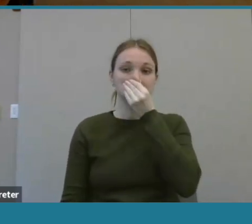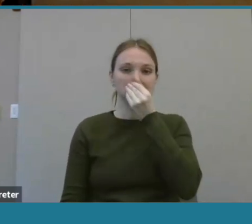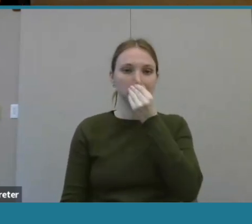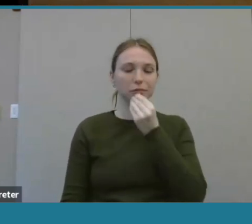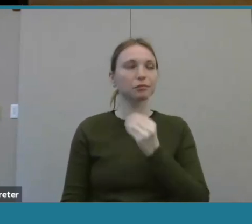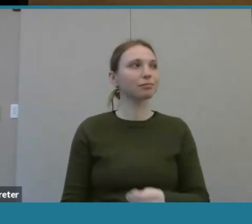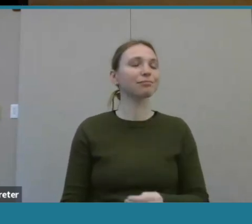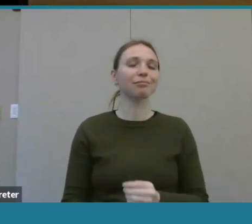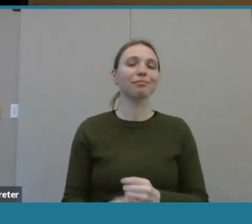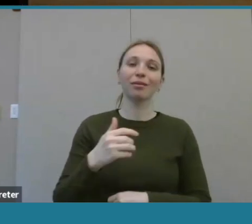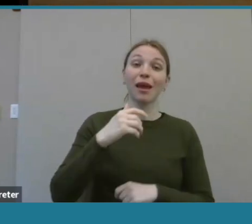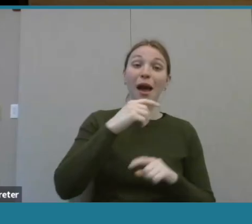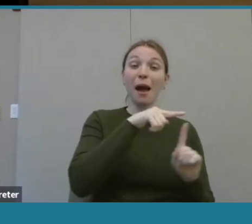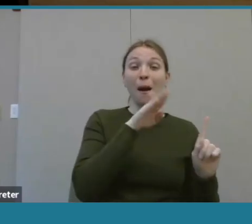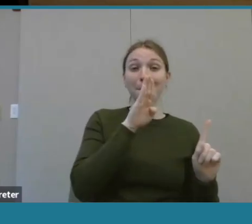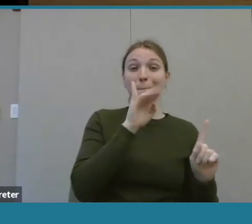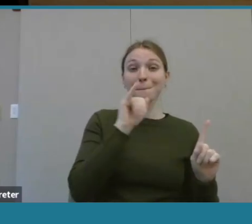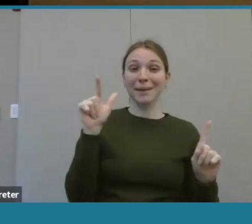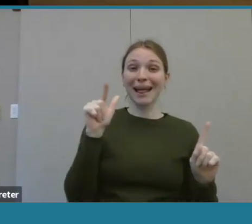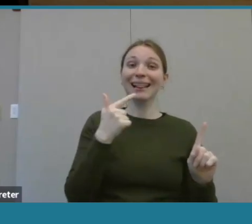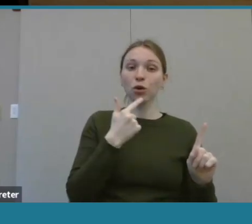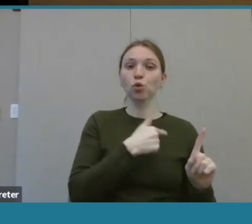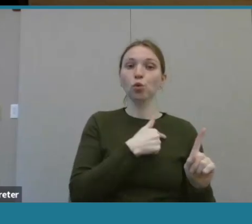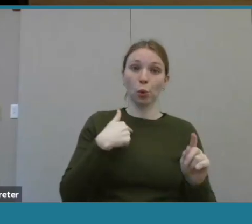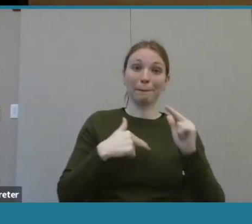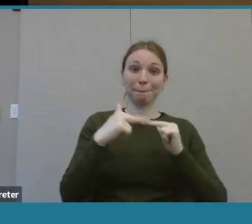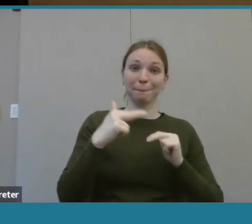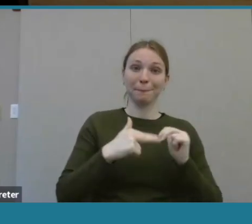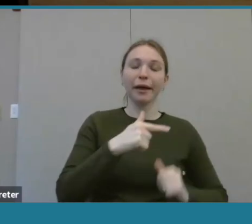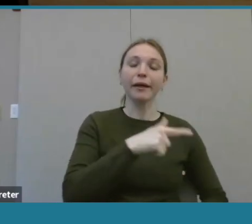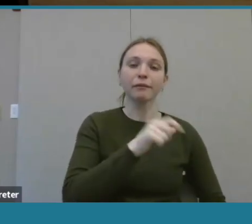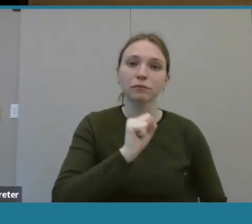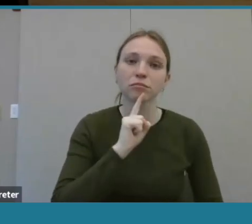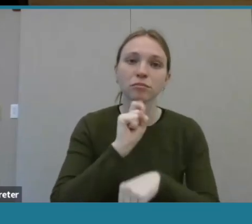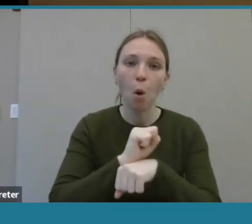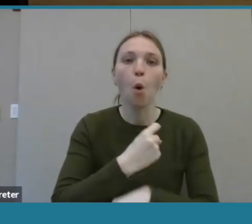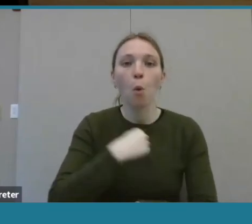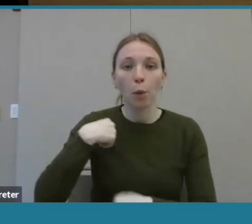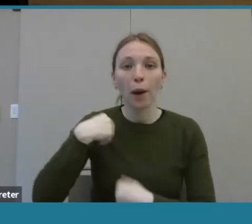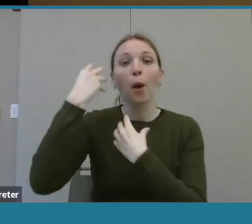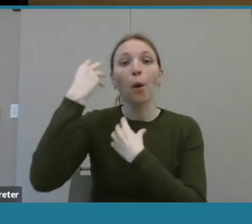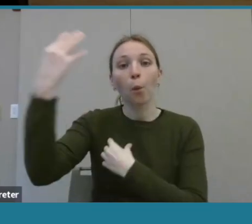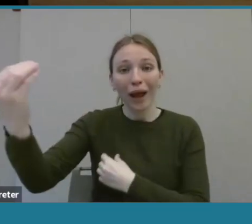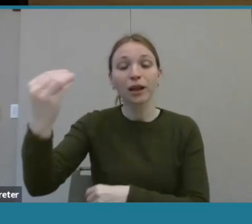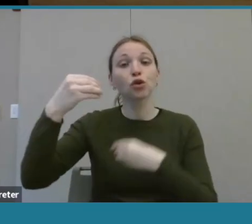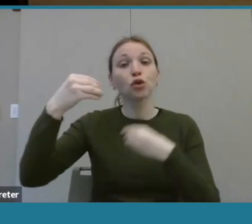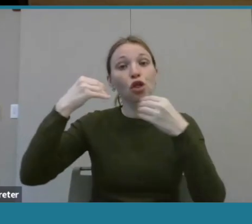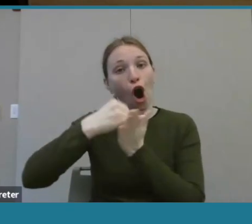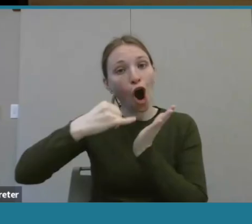So when Bill says we built the prototypes, he's right. We literally went to the craft store and got some materials and went to our